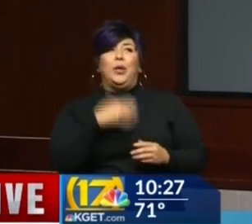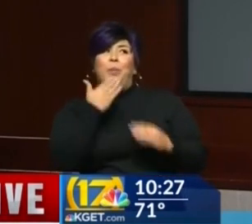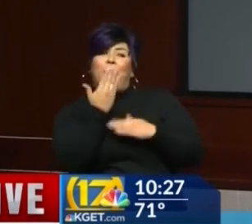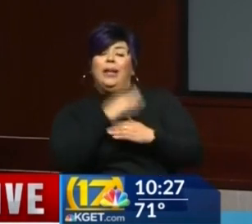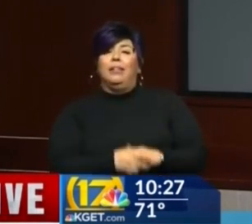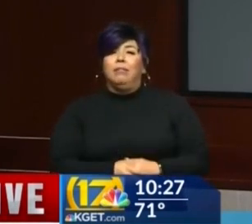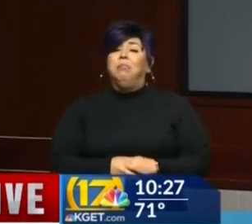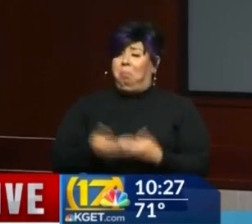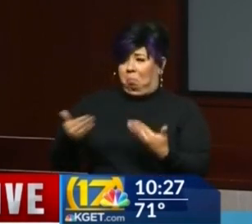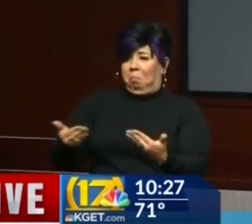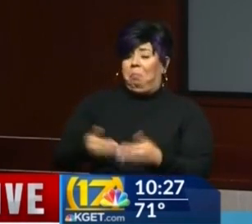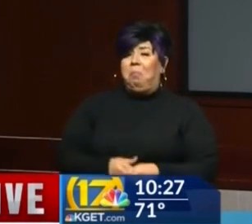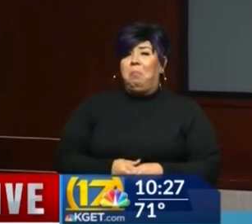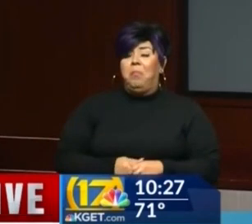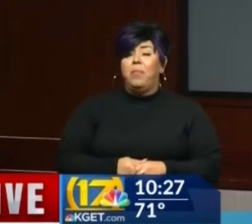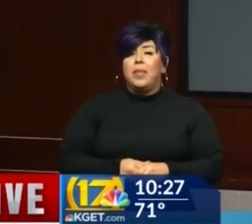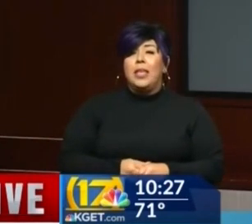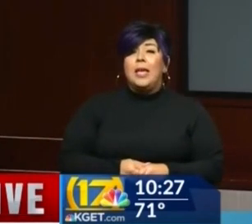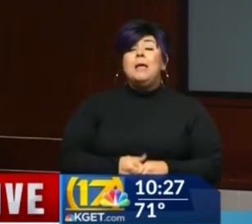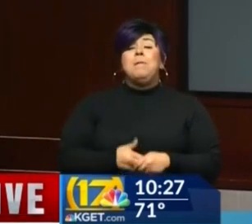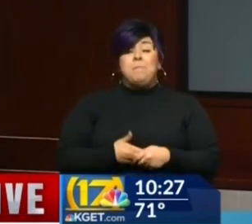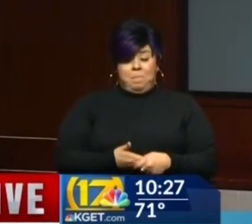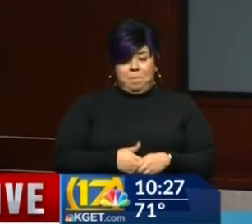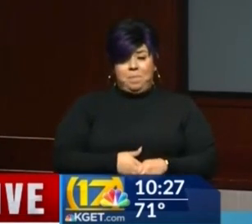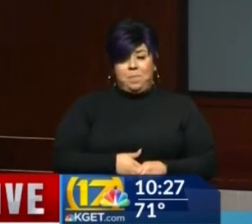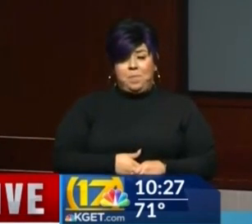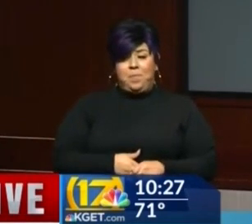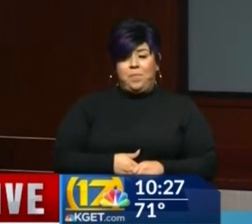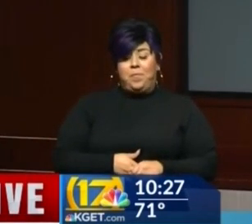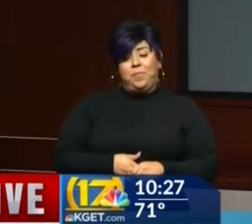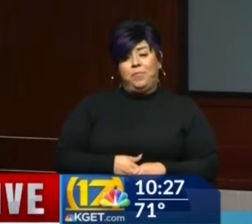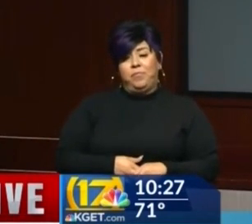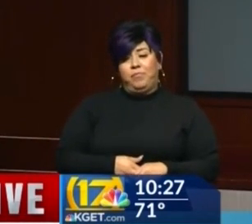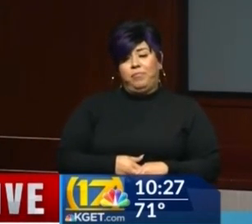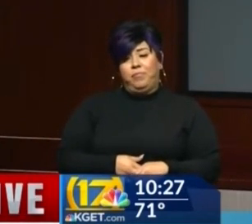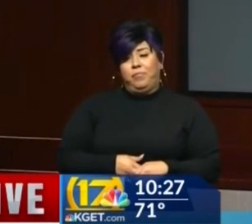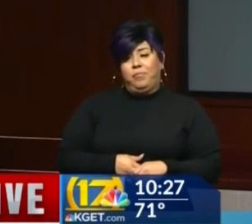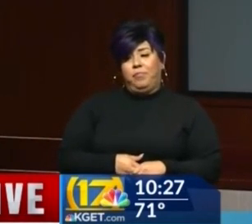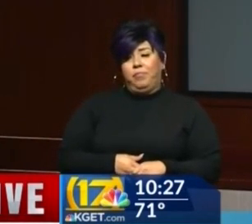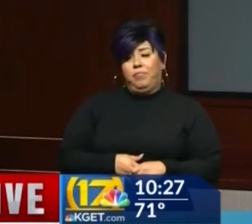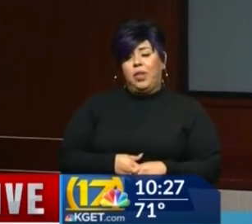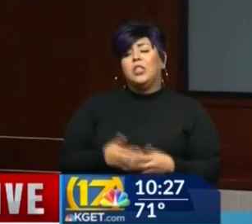Reporter: CAN YOU HEAR ME? WE CAN.